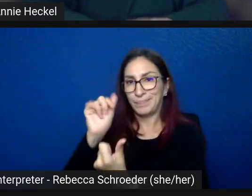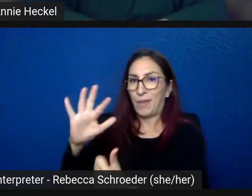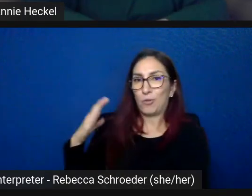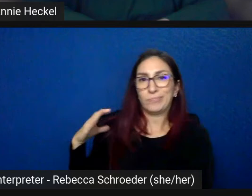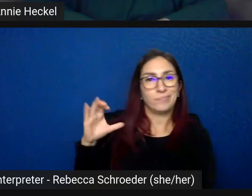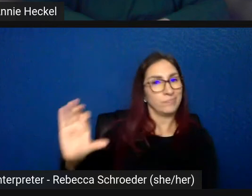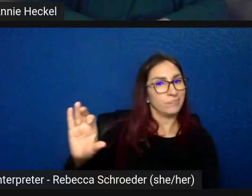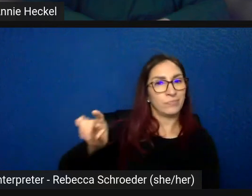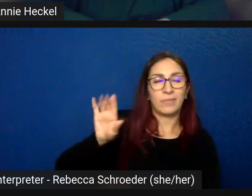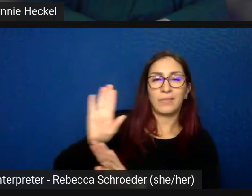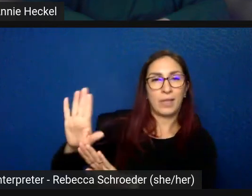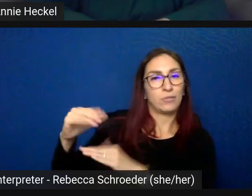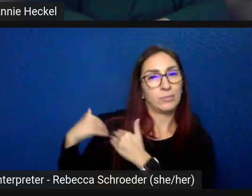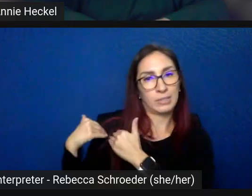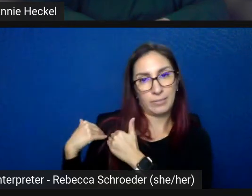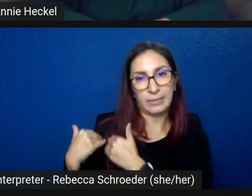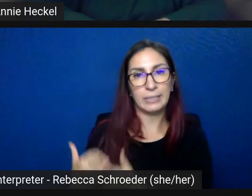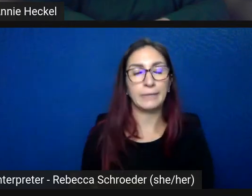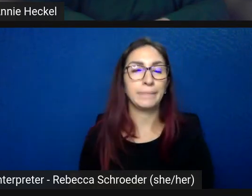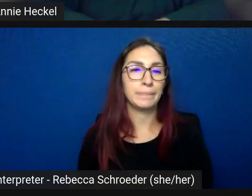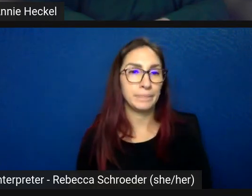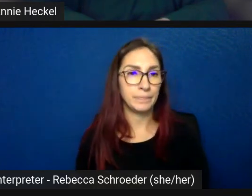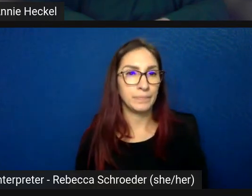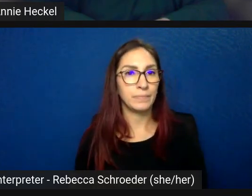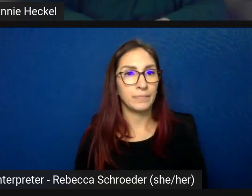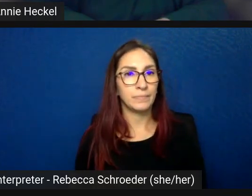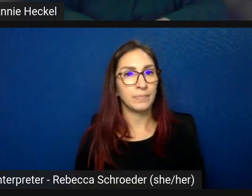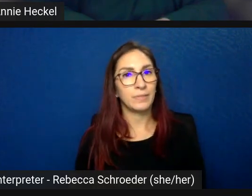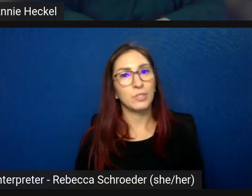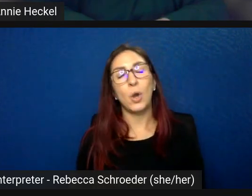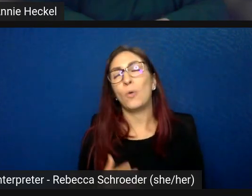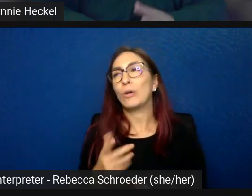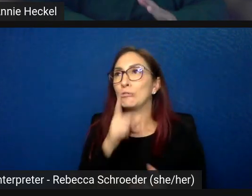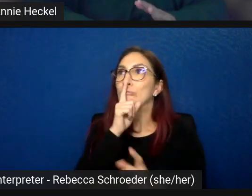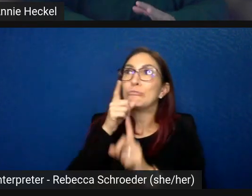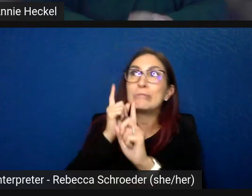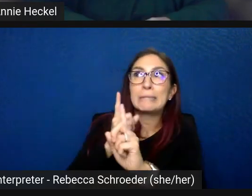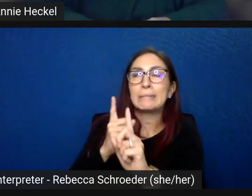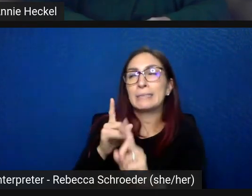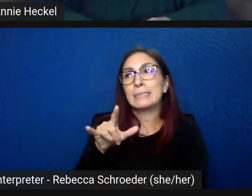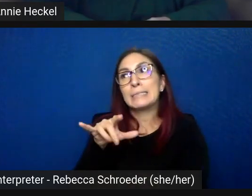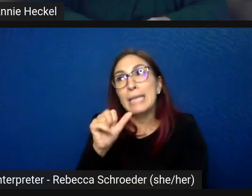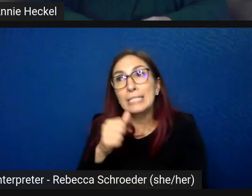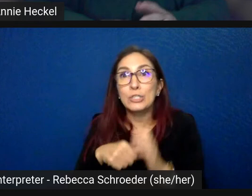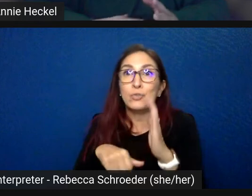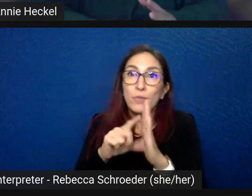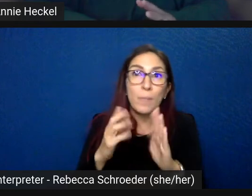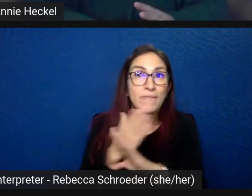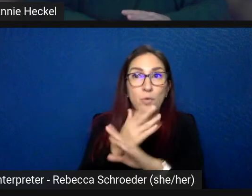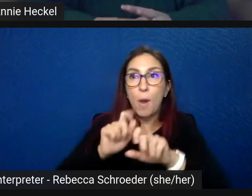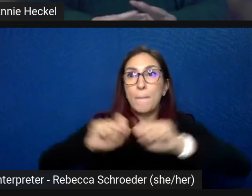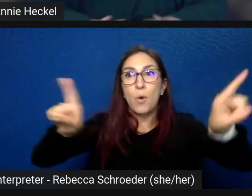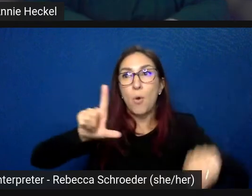Ideally, yes, there is a review before it goes live, and that's one of the services that we try to make sure everybody